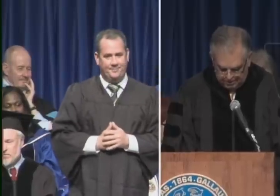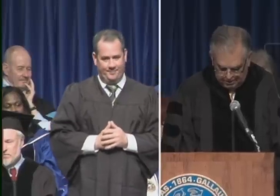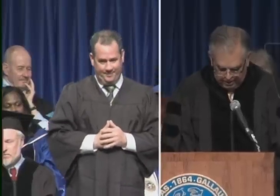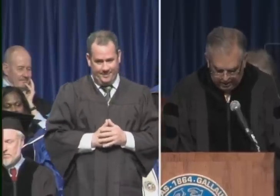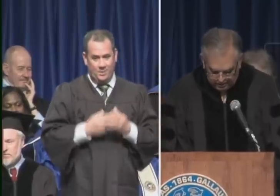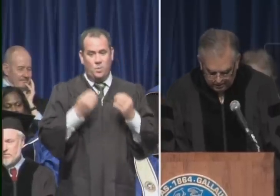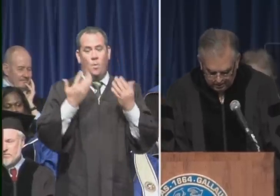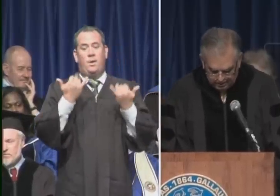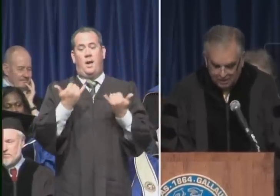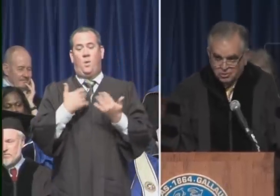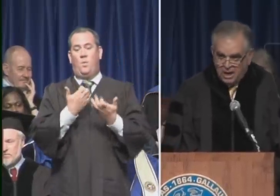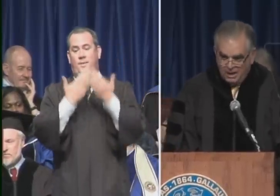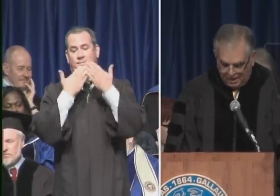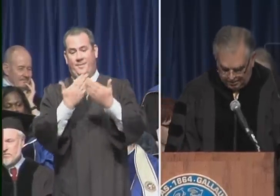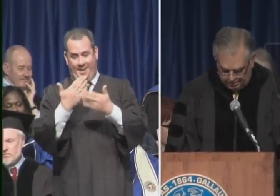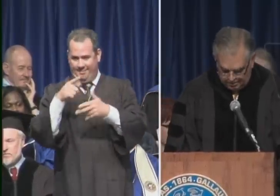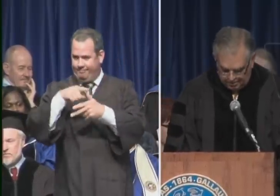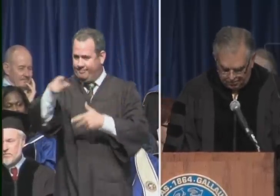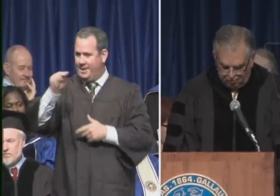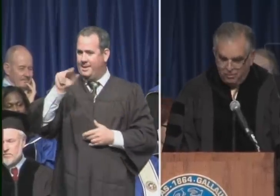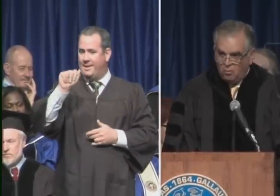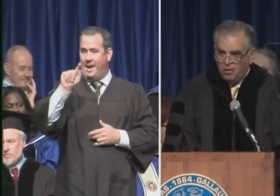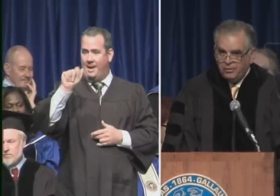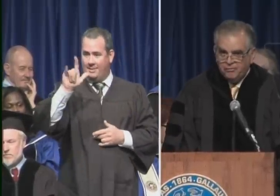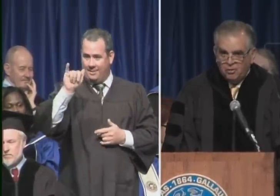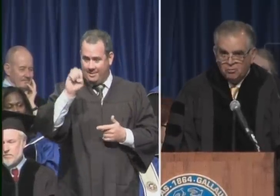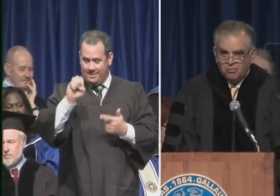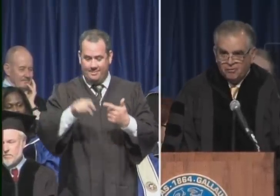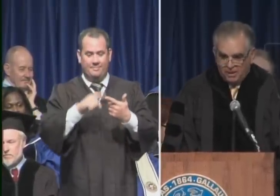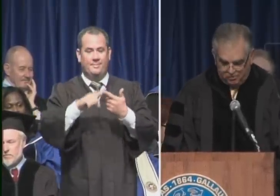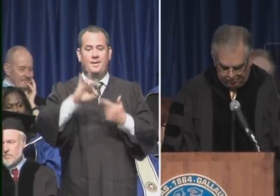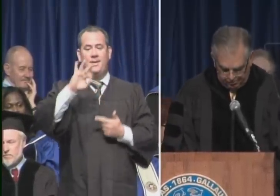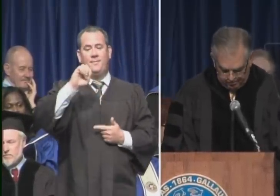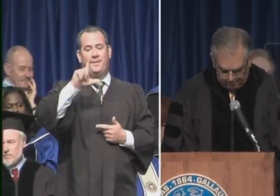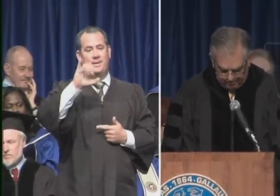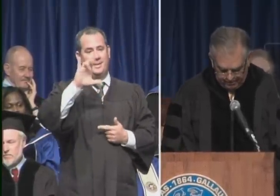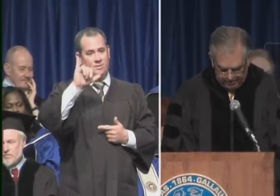for their wonderful reflections.